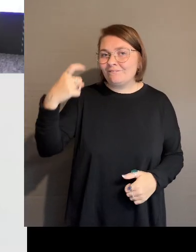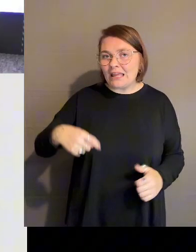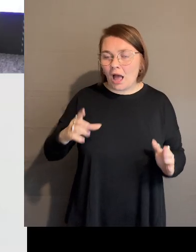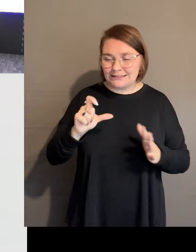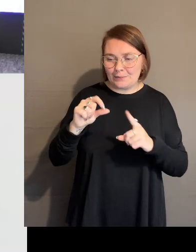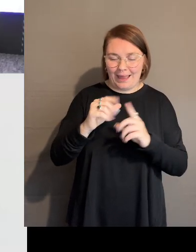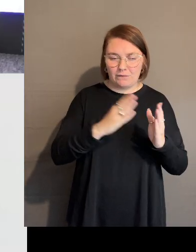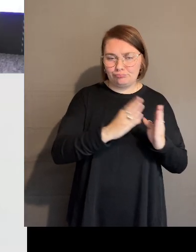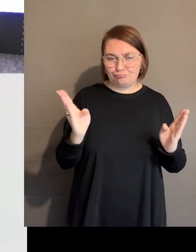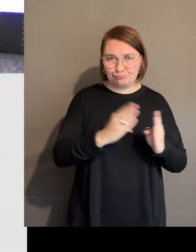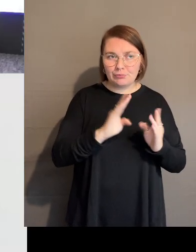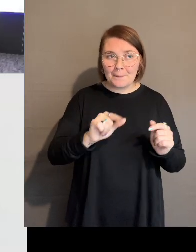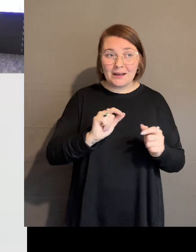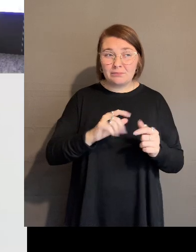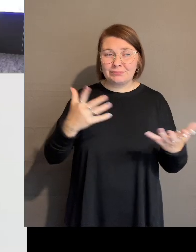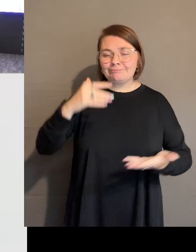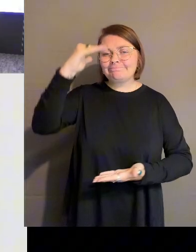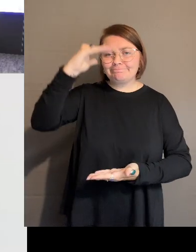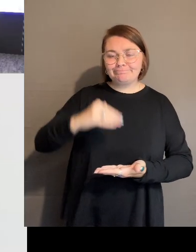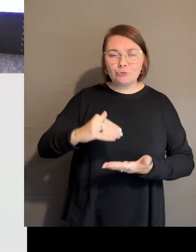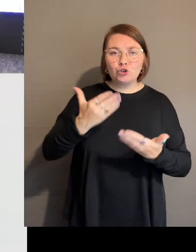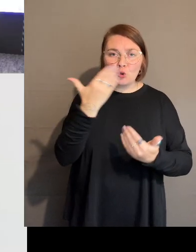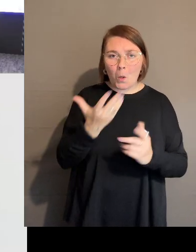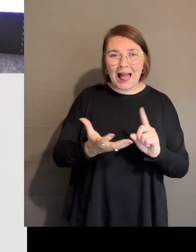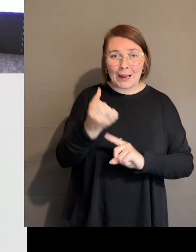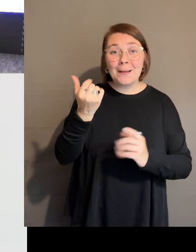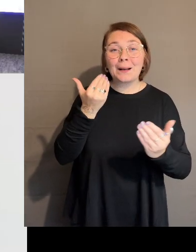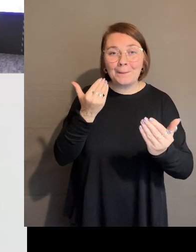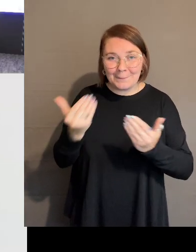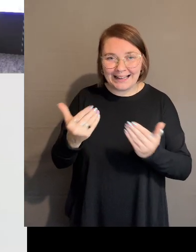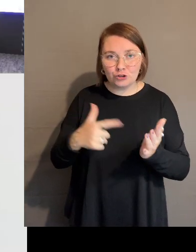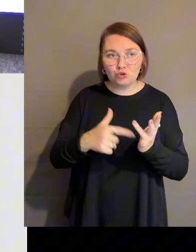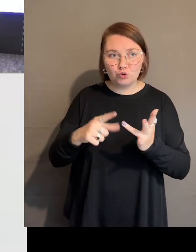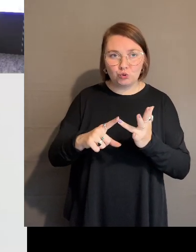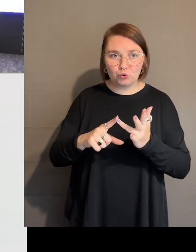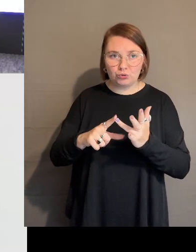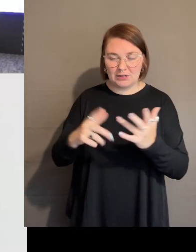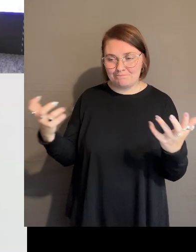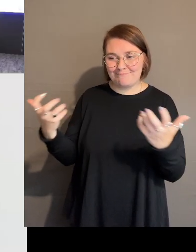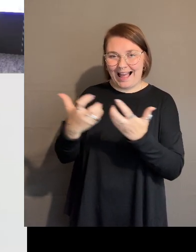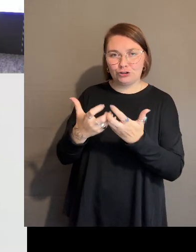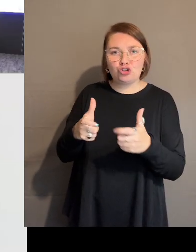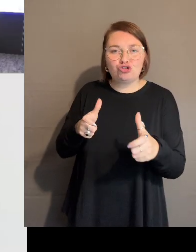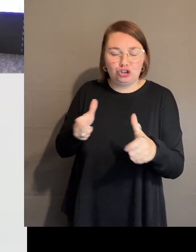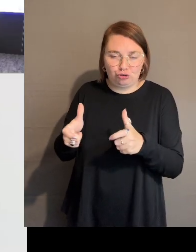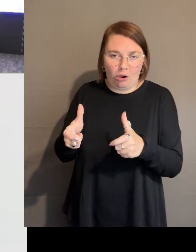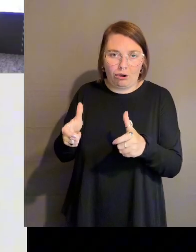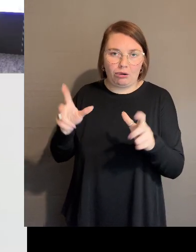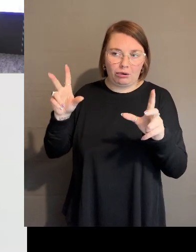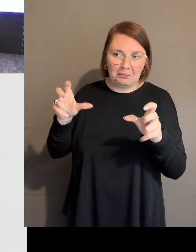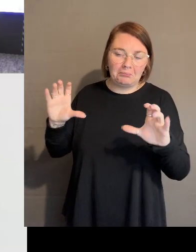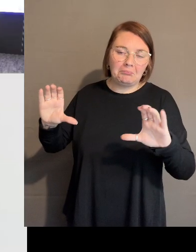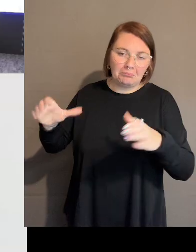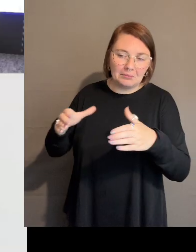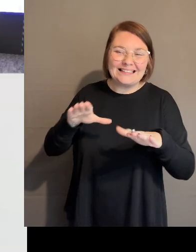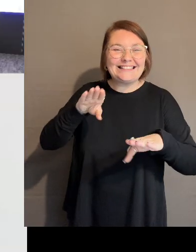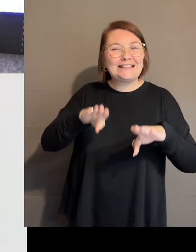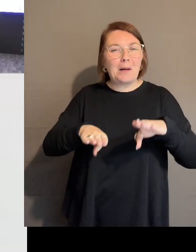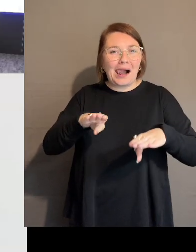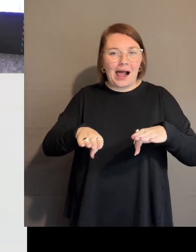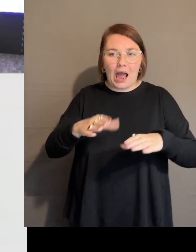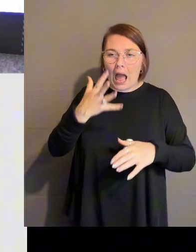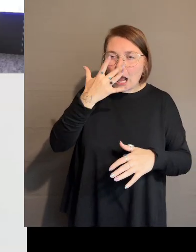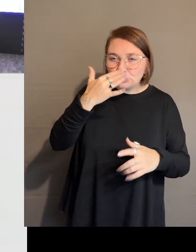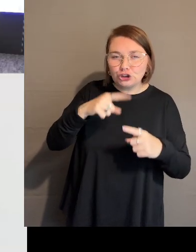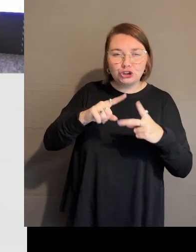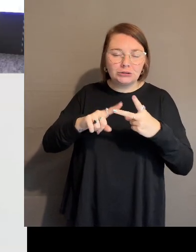There's substantial reduction in school outcomes compared to matched controls, so, you know, similar ages.